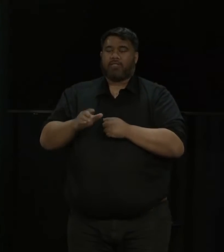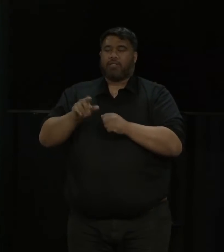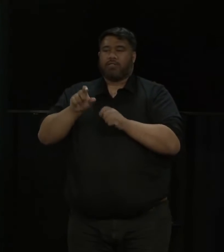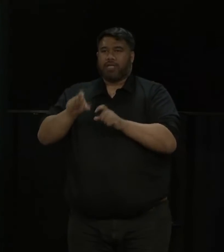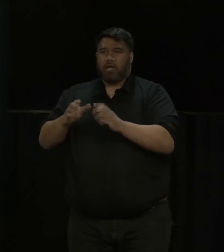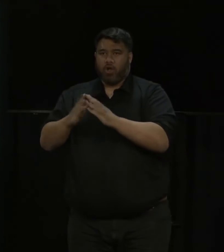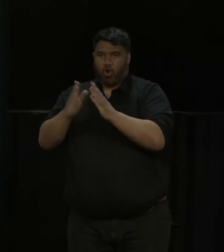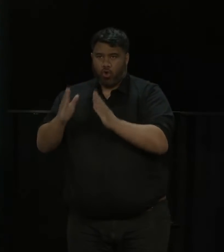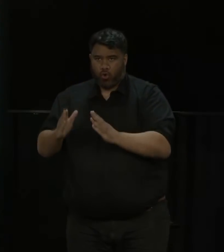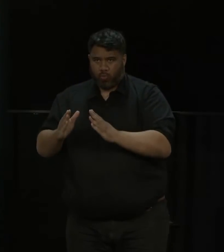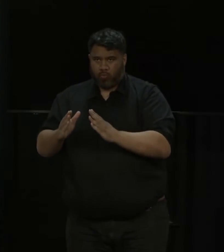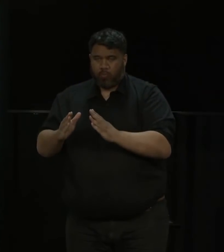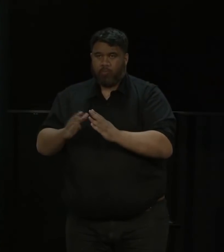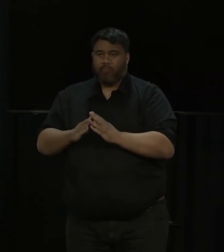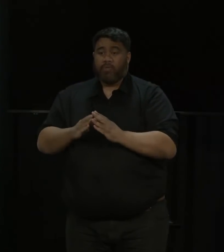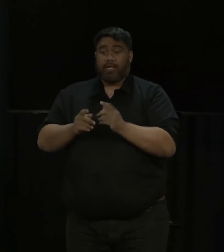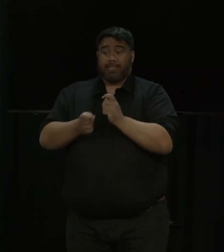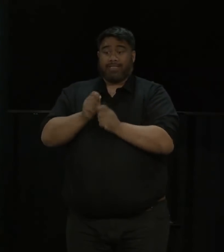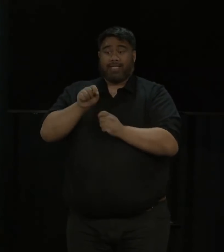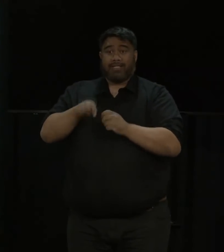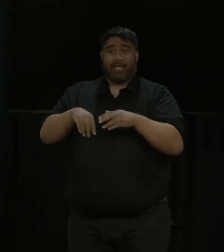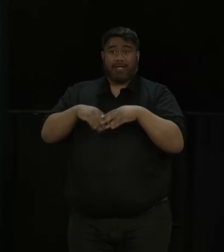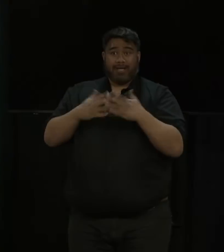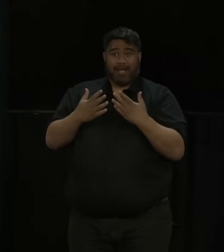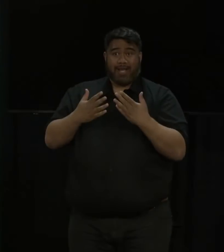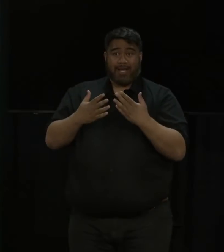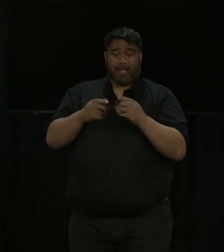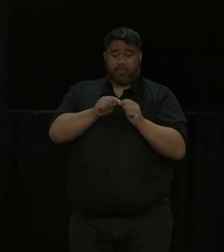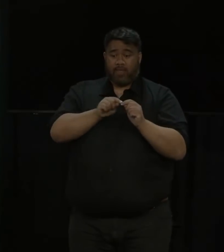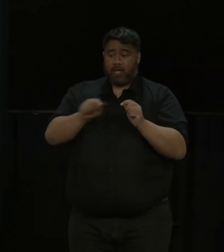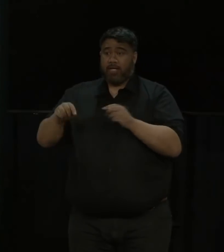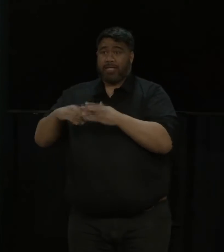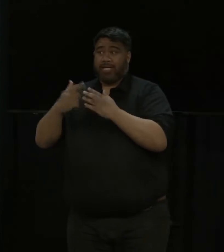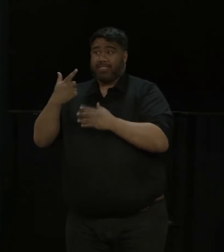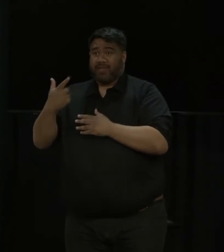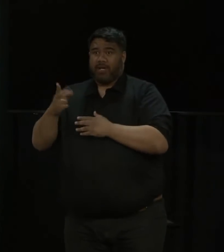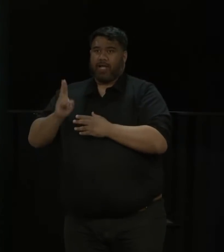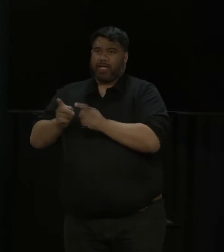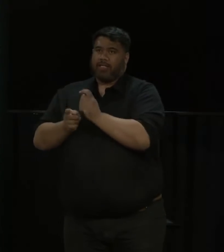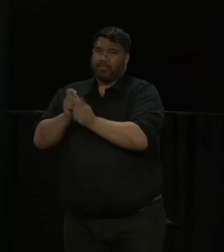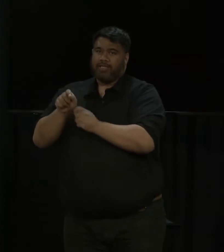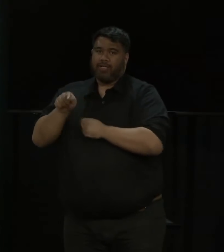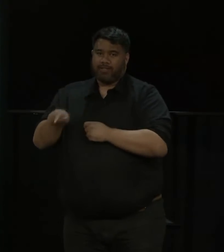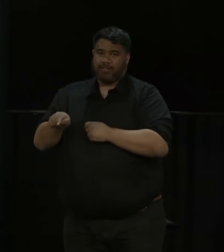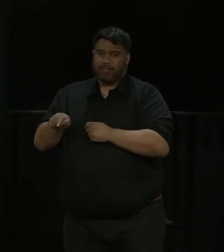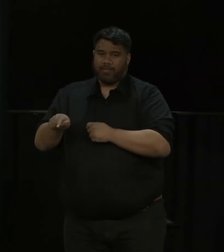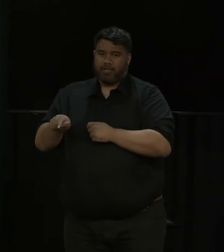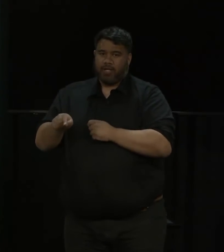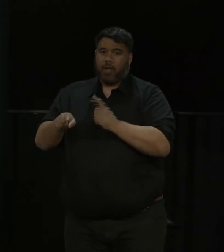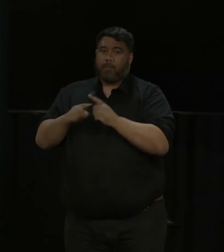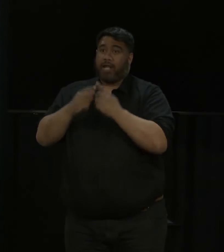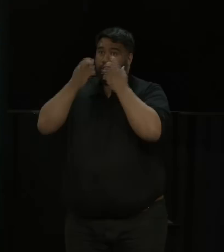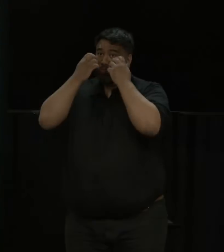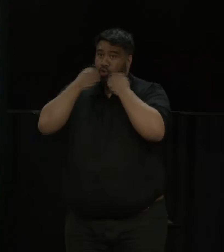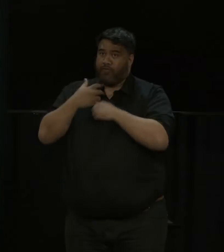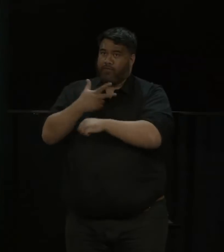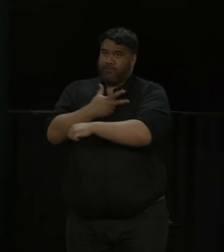day 01 test on arrival. There will be a requirement to self-isolate and they will be